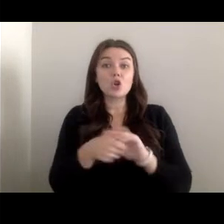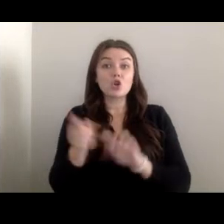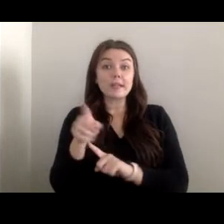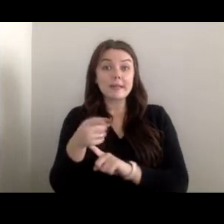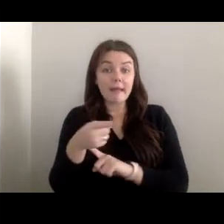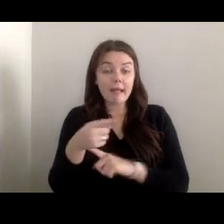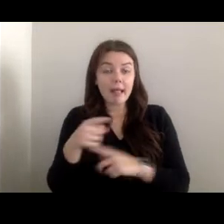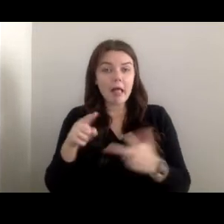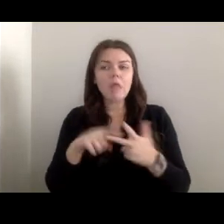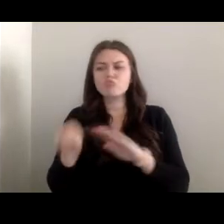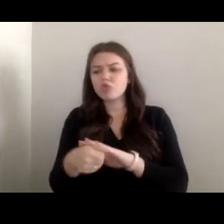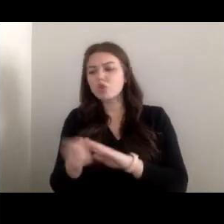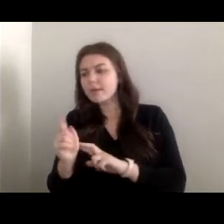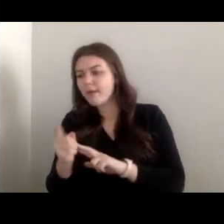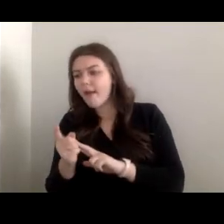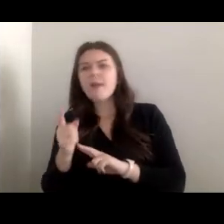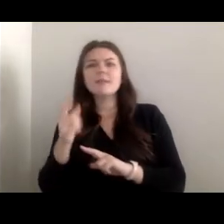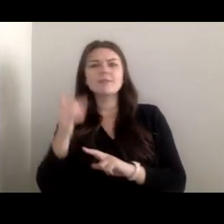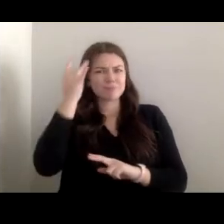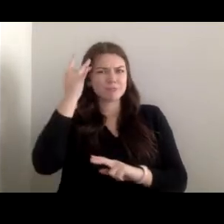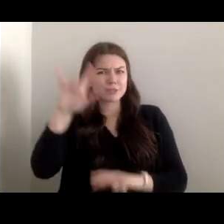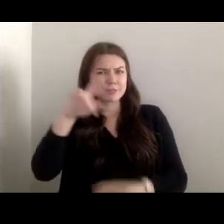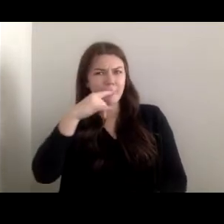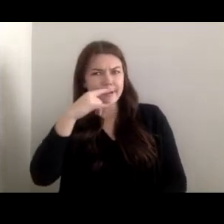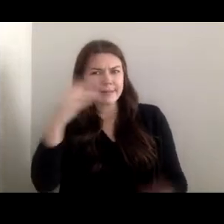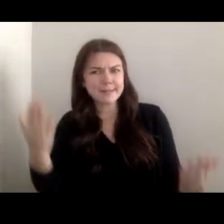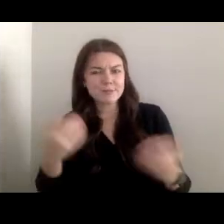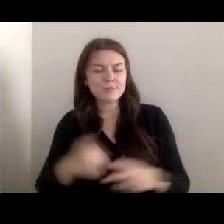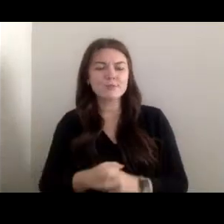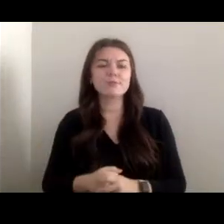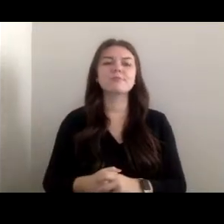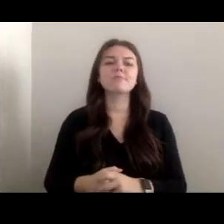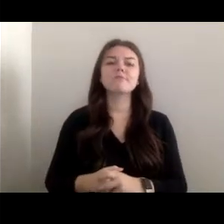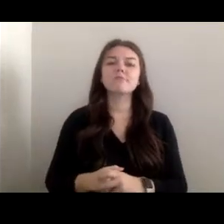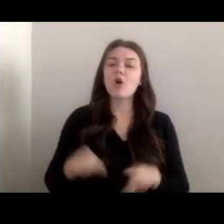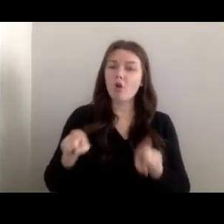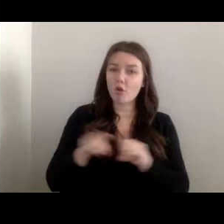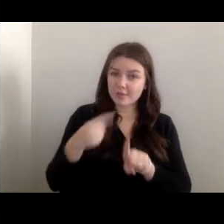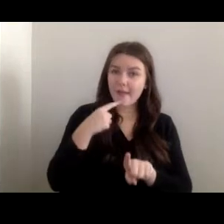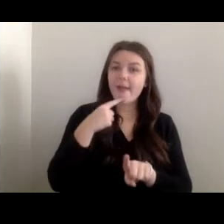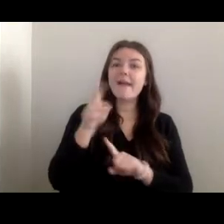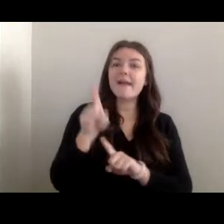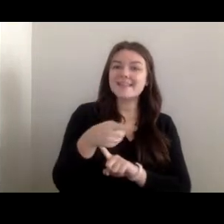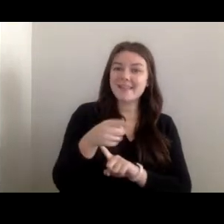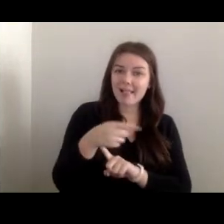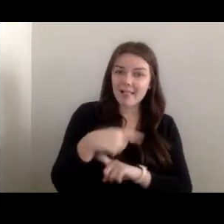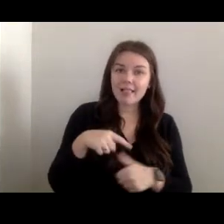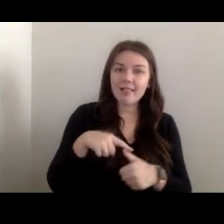We've got some pretty smart kids here. Summerlyn is also seeing tail flap. Theodore is saying underneath her.